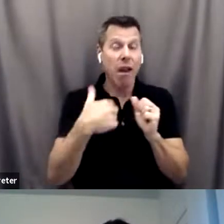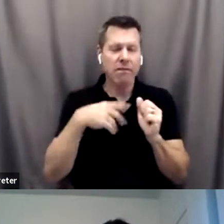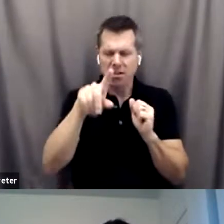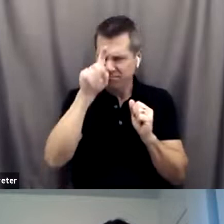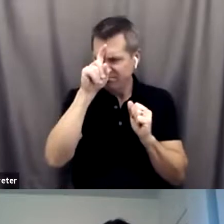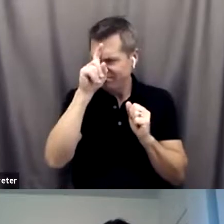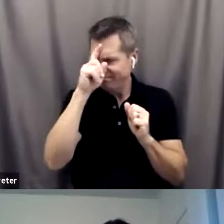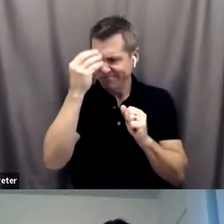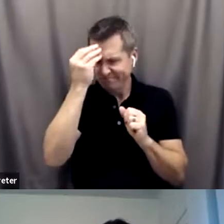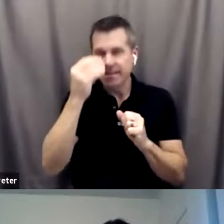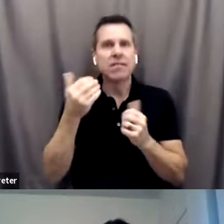ahead and take this time to ask those now,